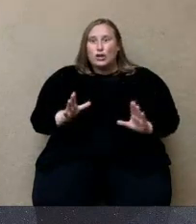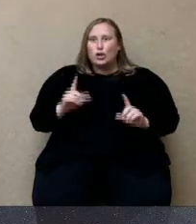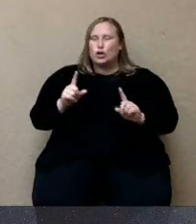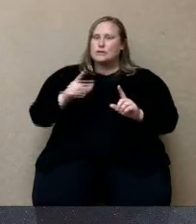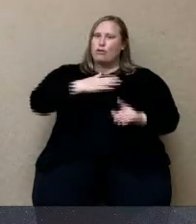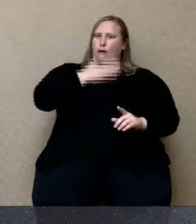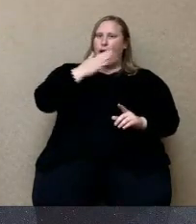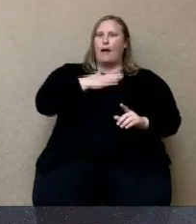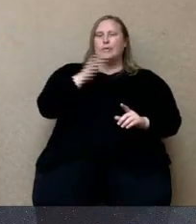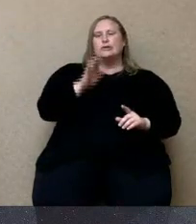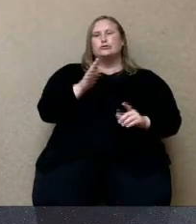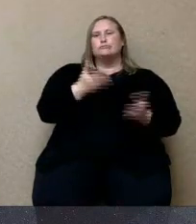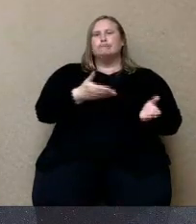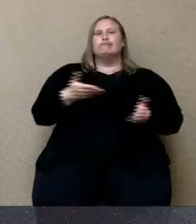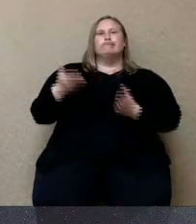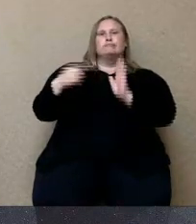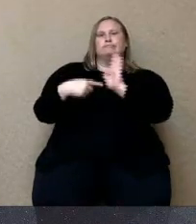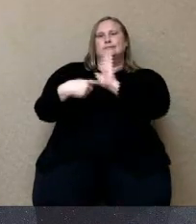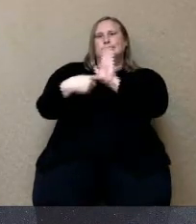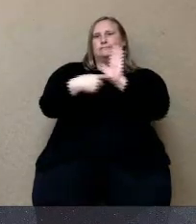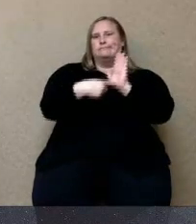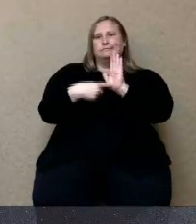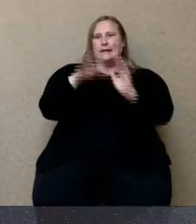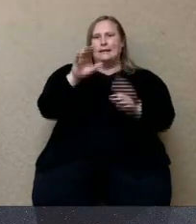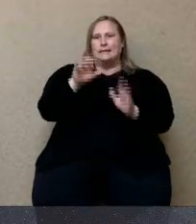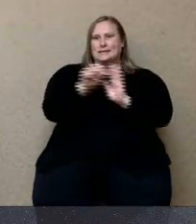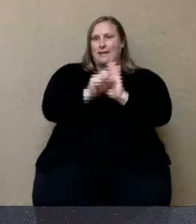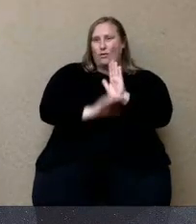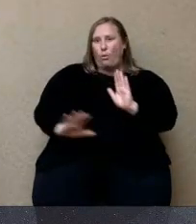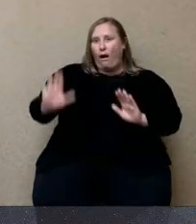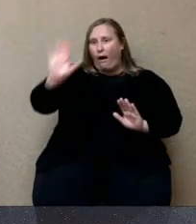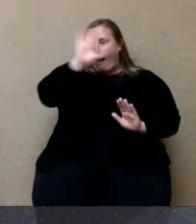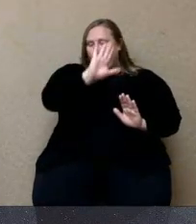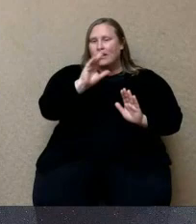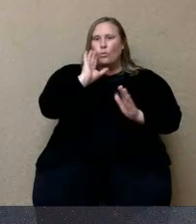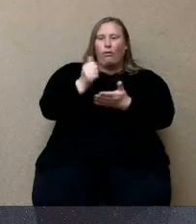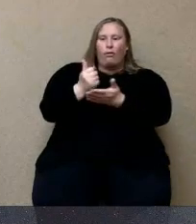happy to bring their devices out to you and help you try them with someone.